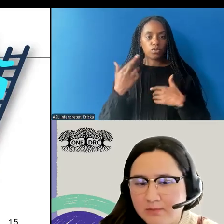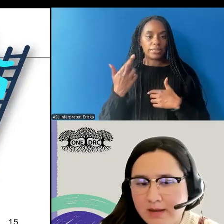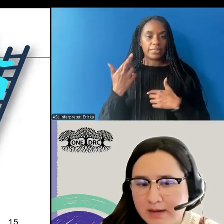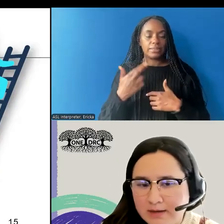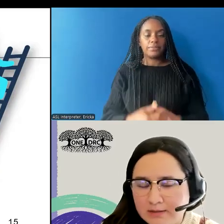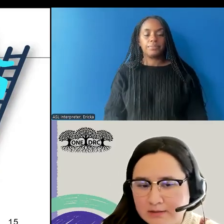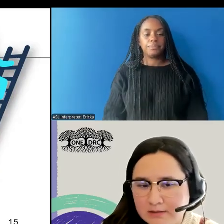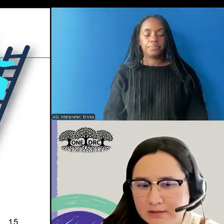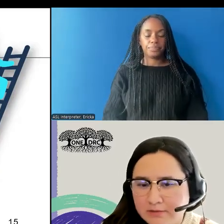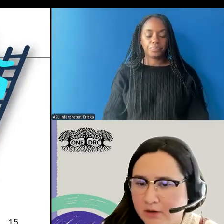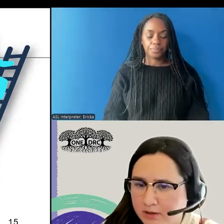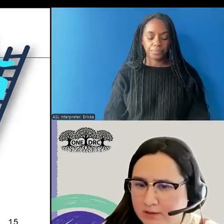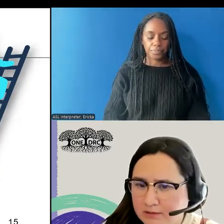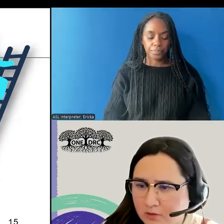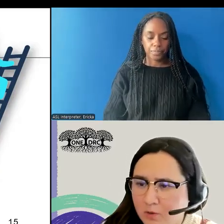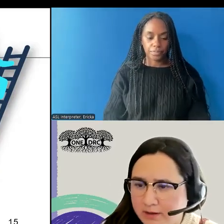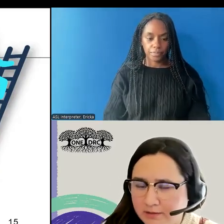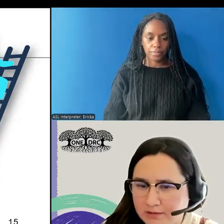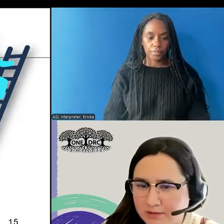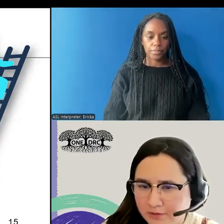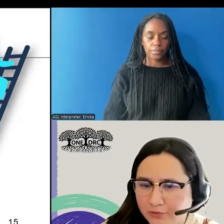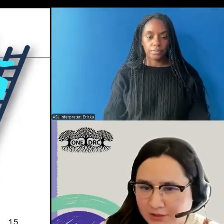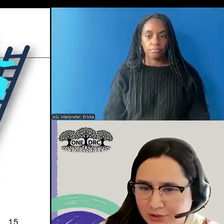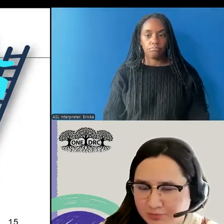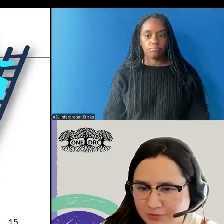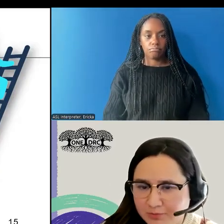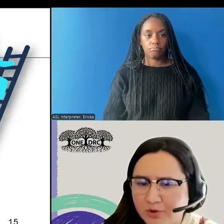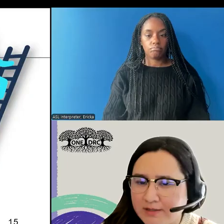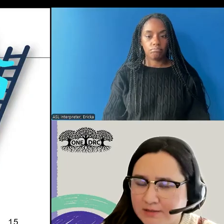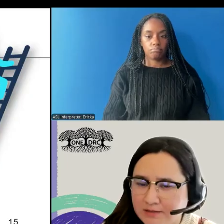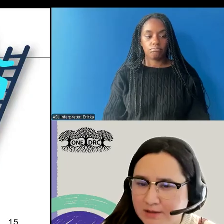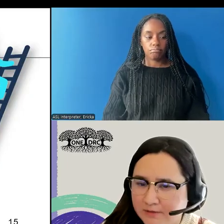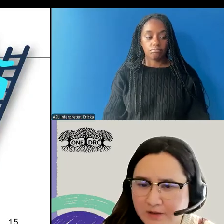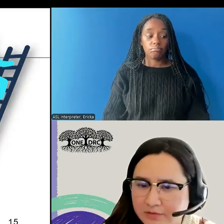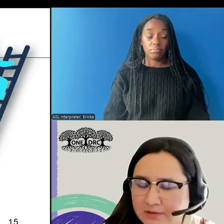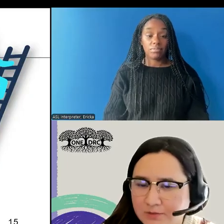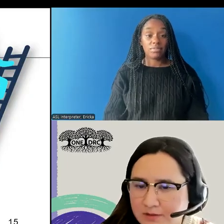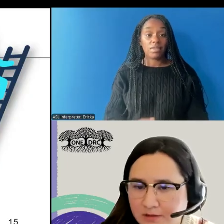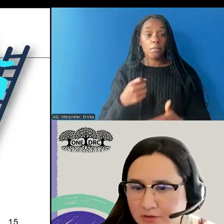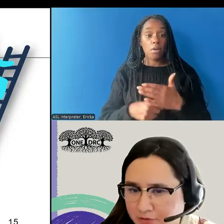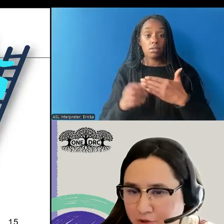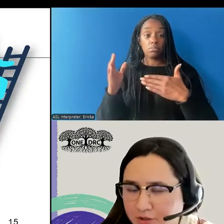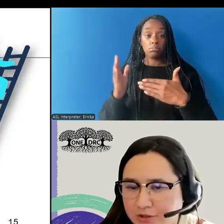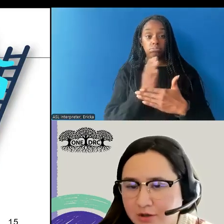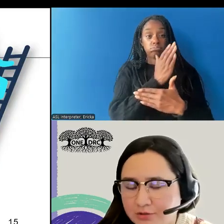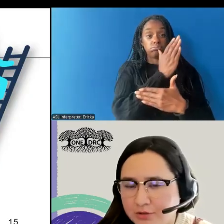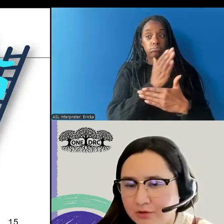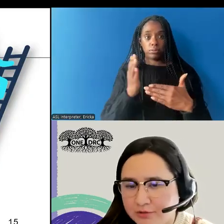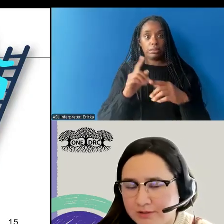And there is quite a different range between prices. And I found this one that, you know, they're charging $100,